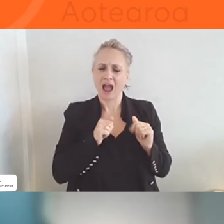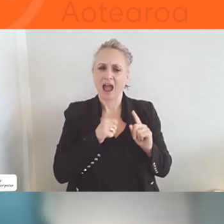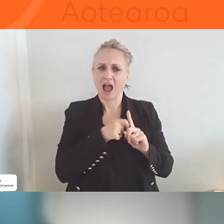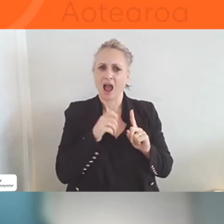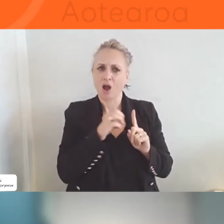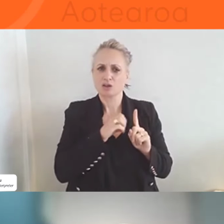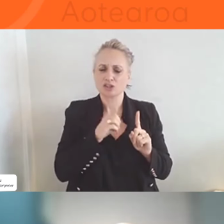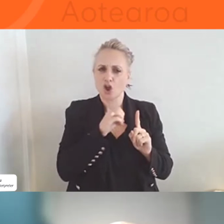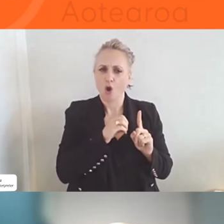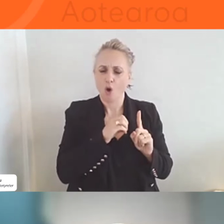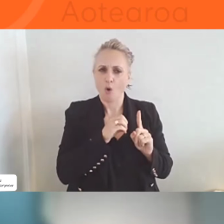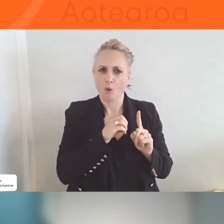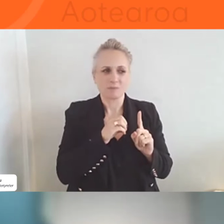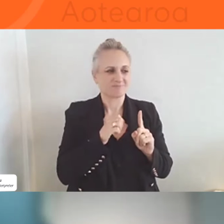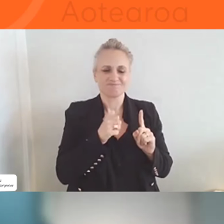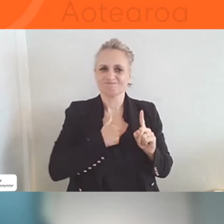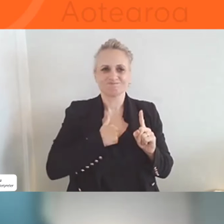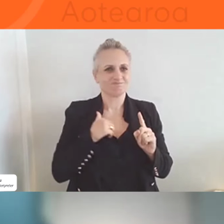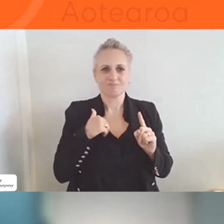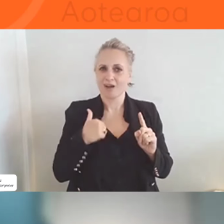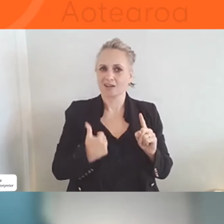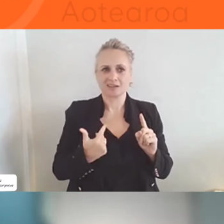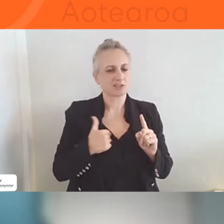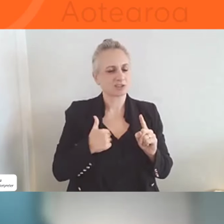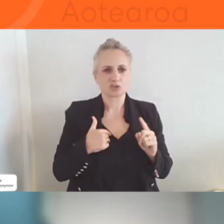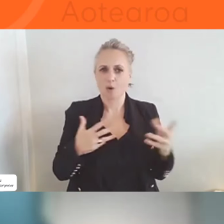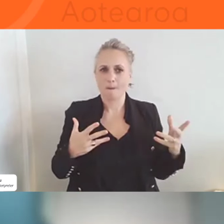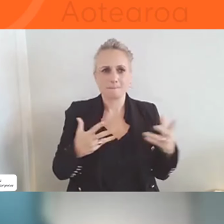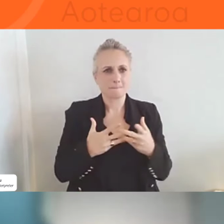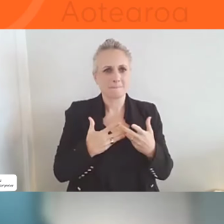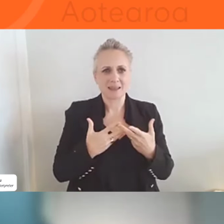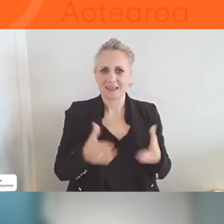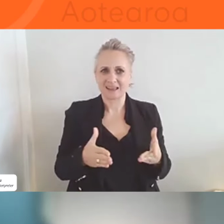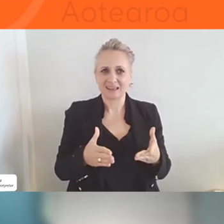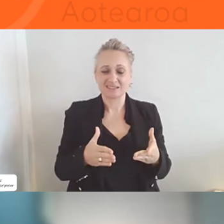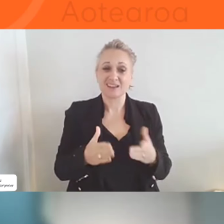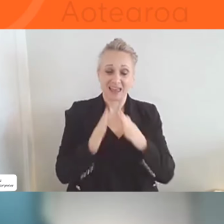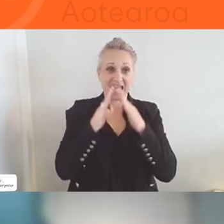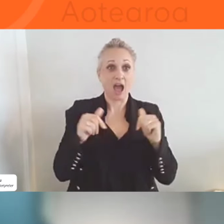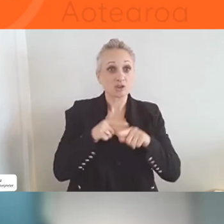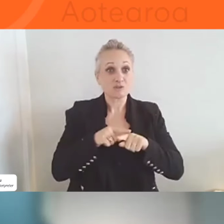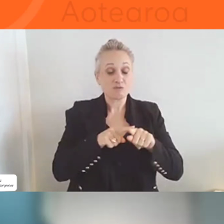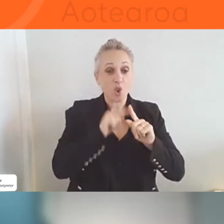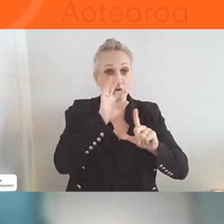even though they might be adhering to these principles. So what are